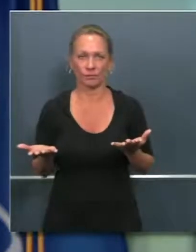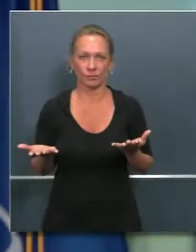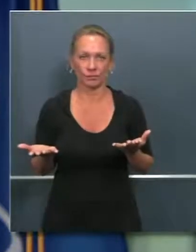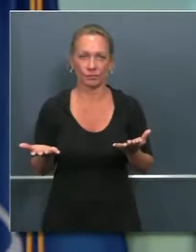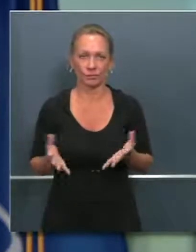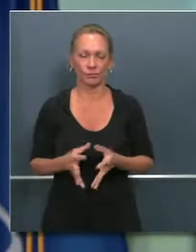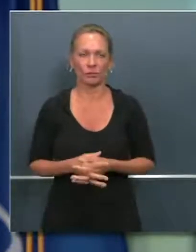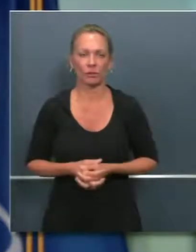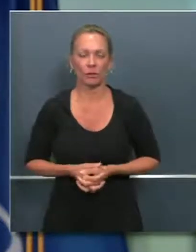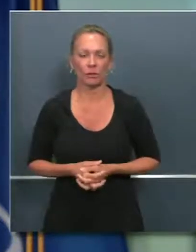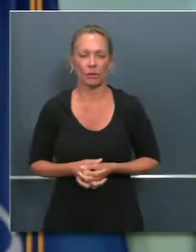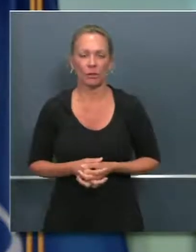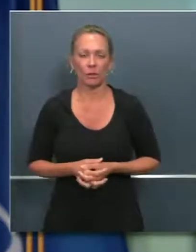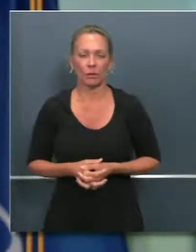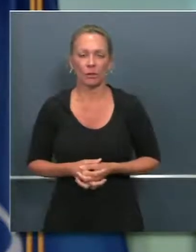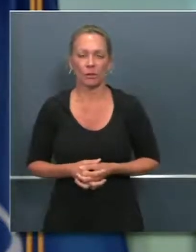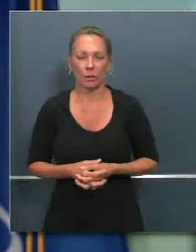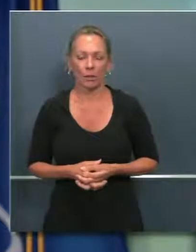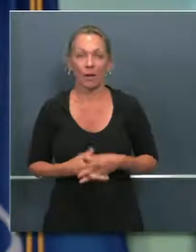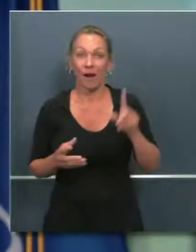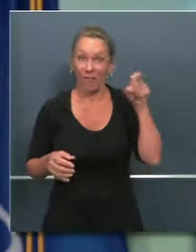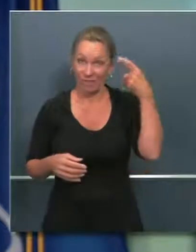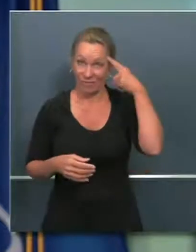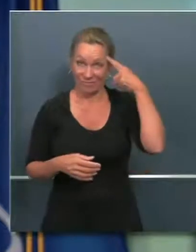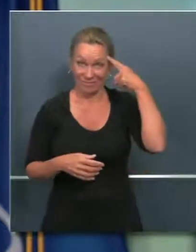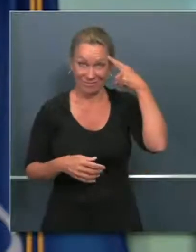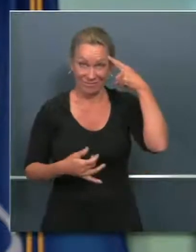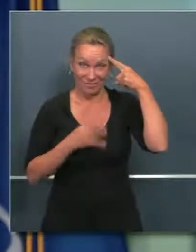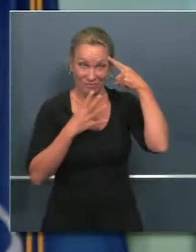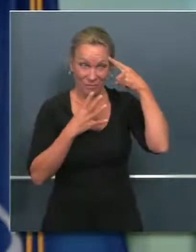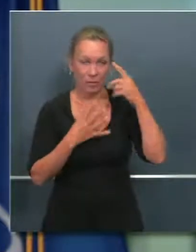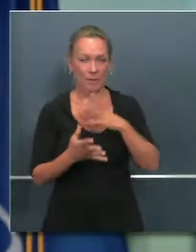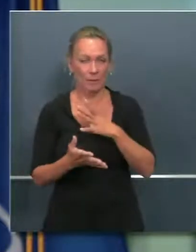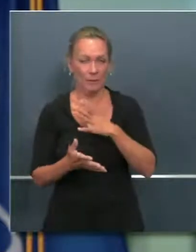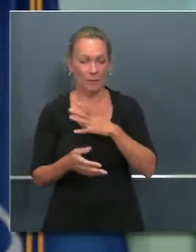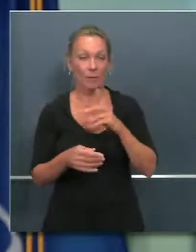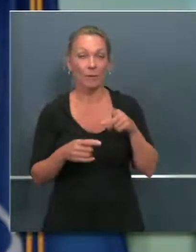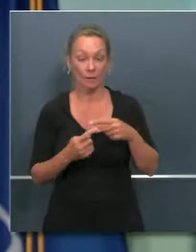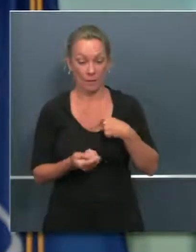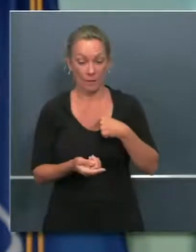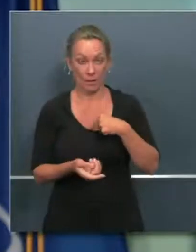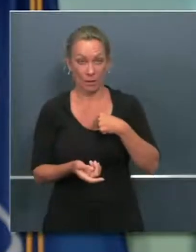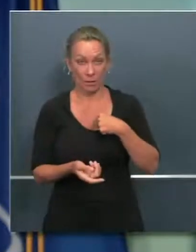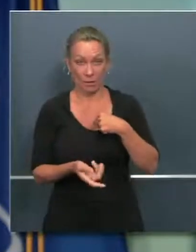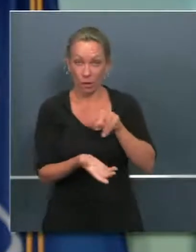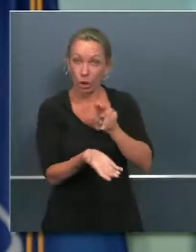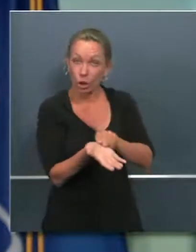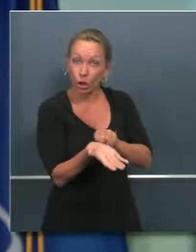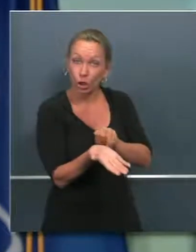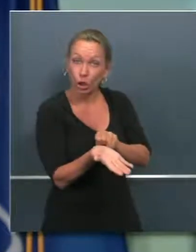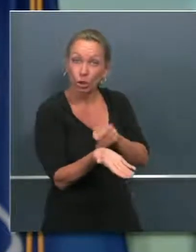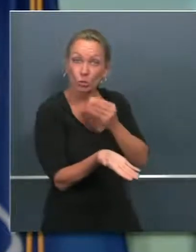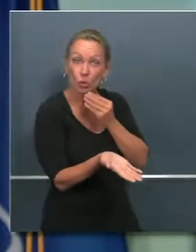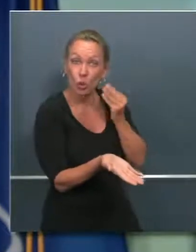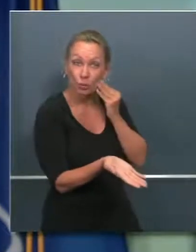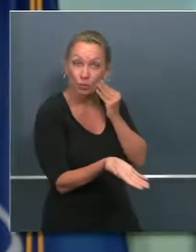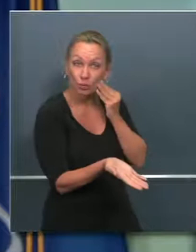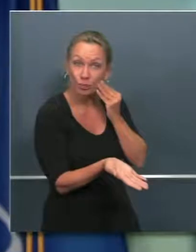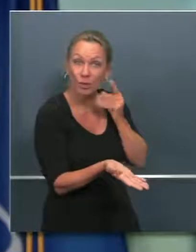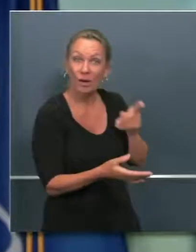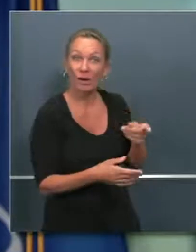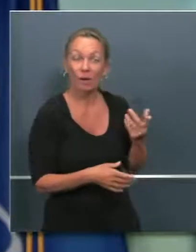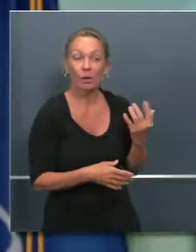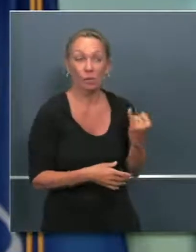working on that issue as well I mean look as it relates to factors across the state I began